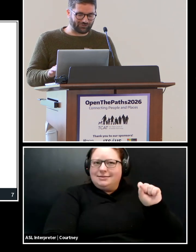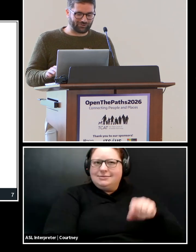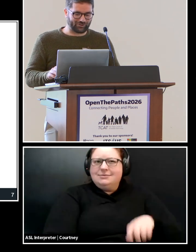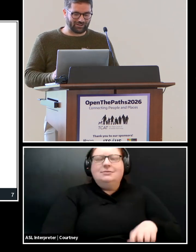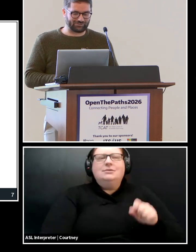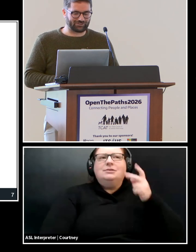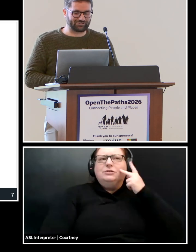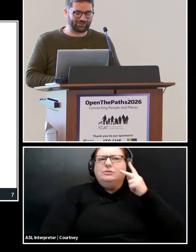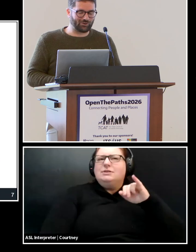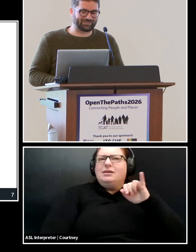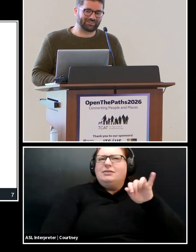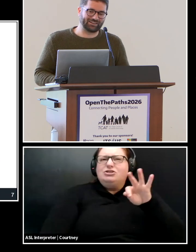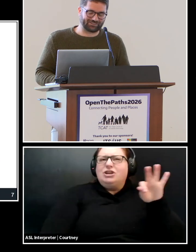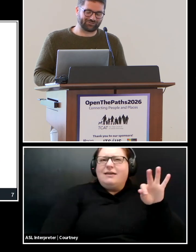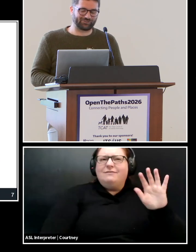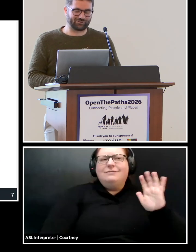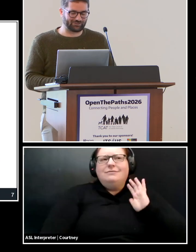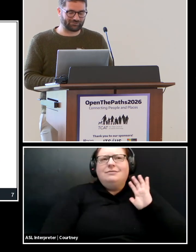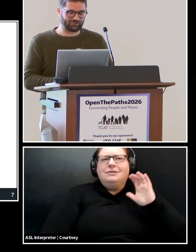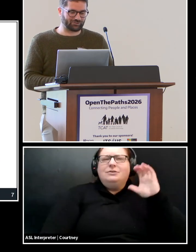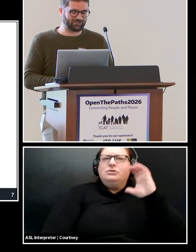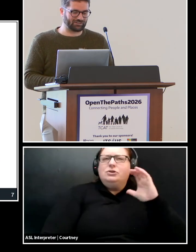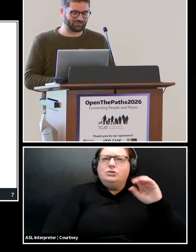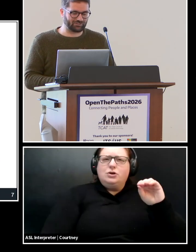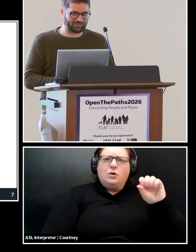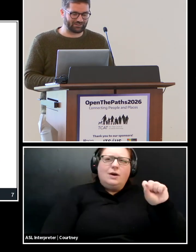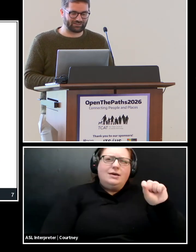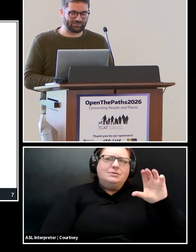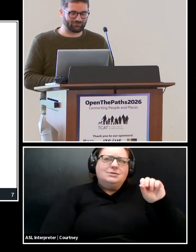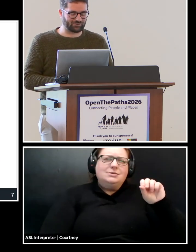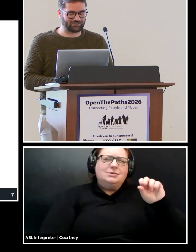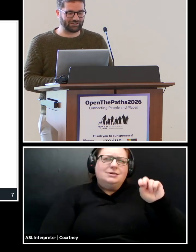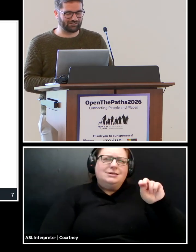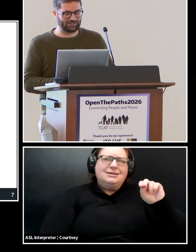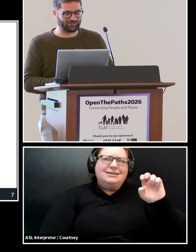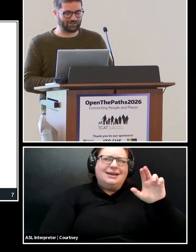for search and OS-CONNECT for those different jurisdictions. That same functionality is